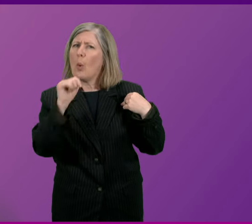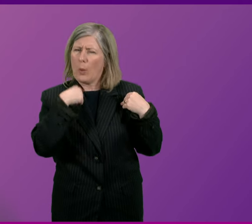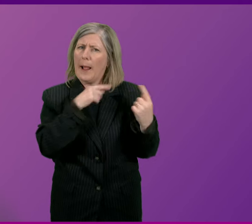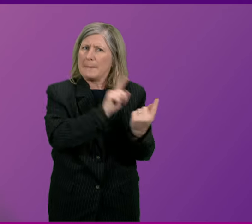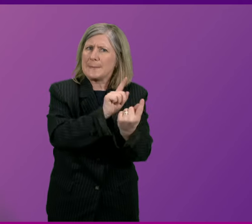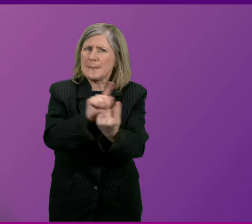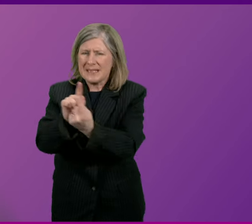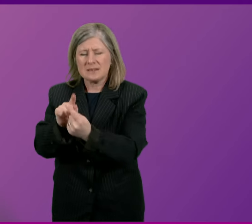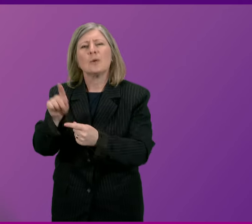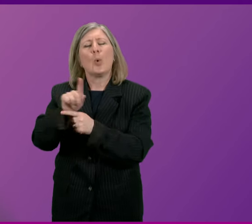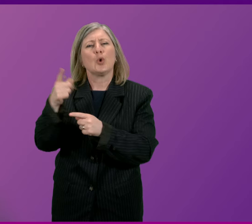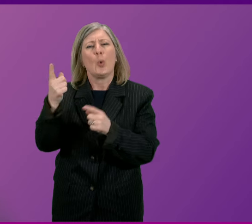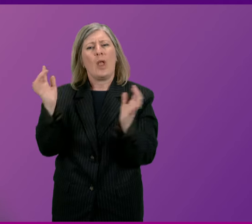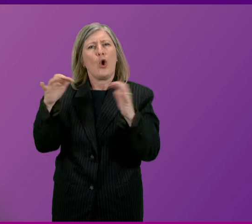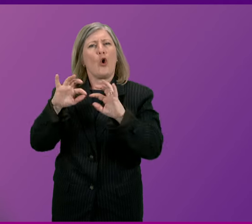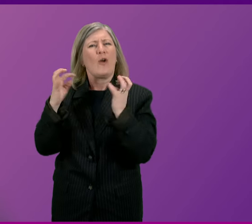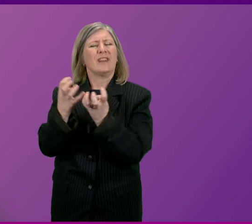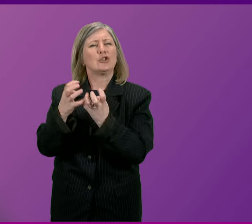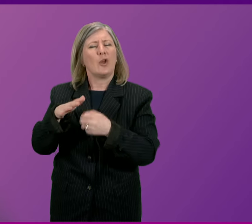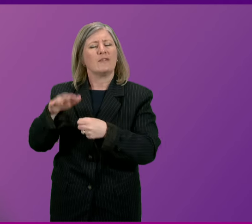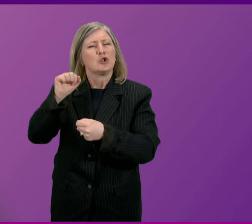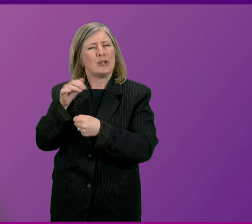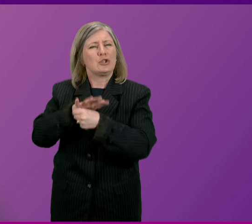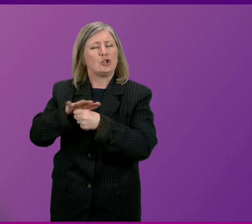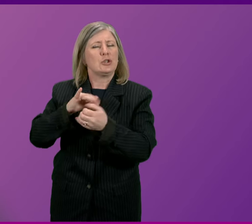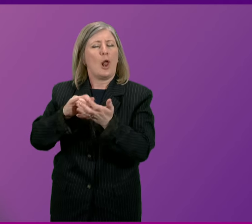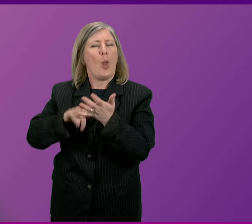Scottish Local Authorities on Friday, immediately after the first meeting of the new Cabinet,